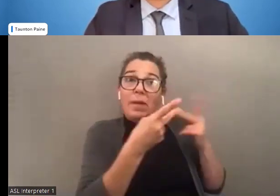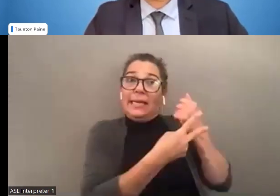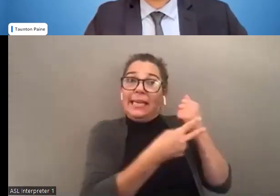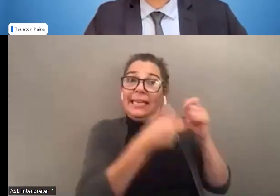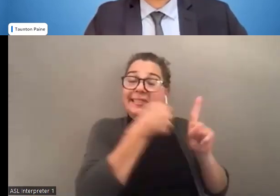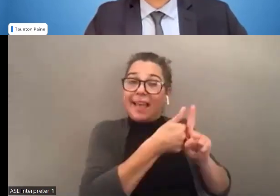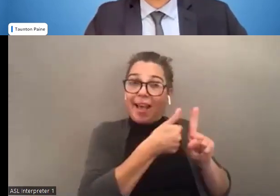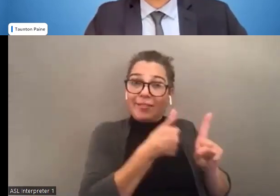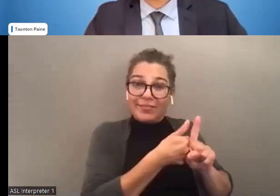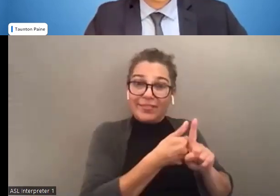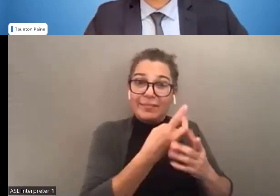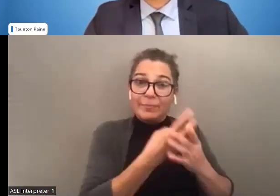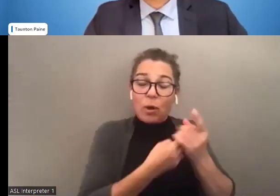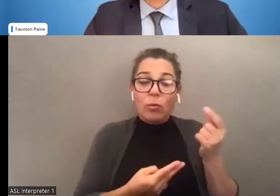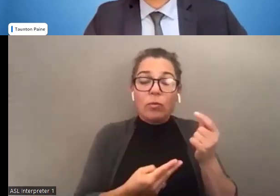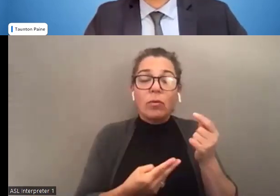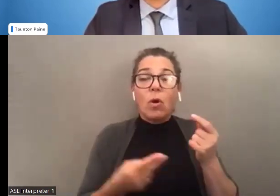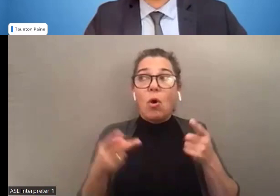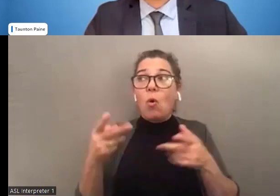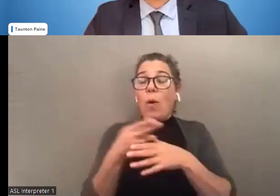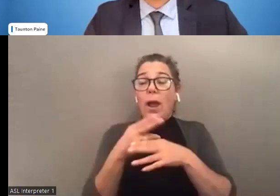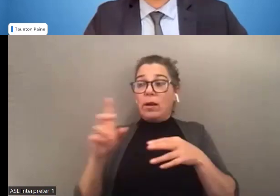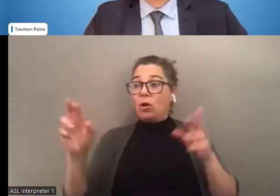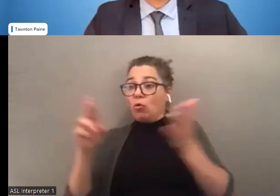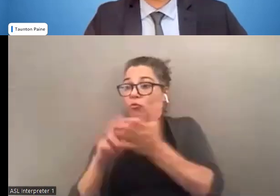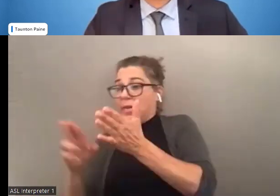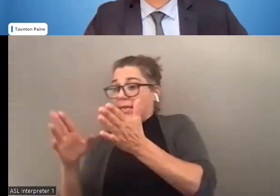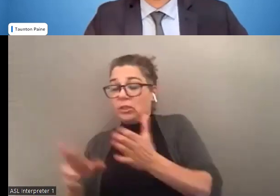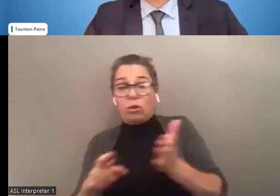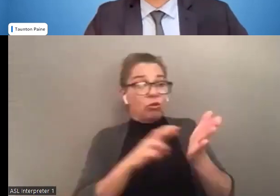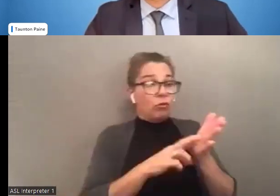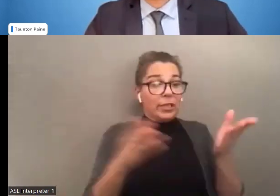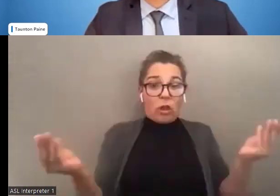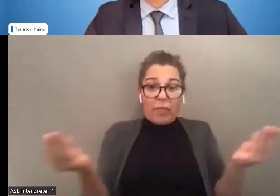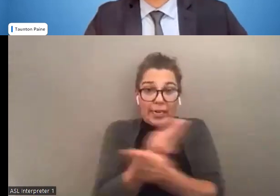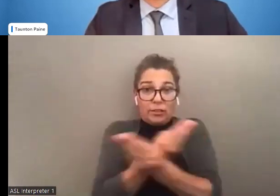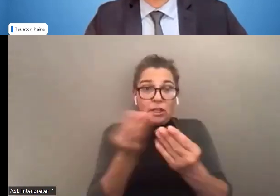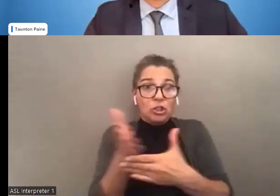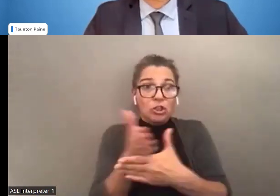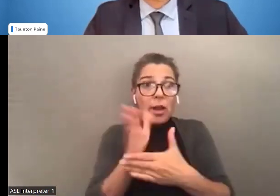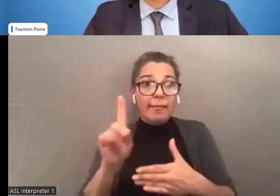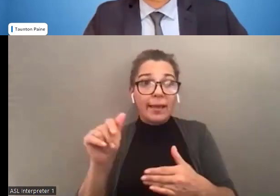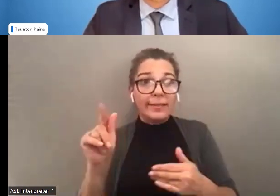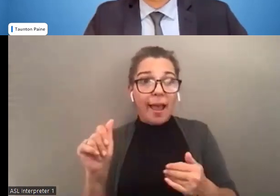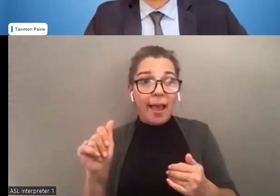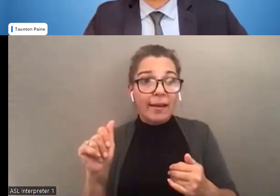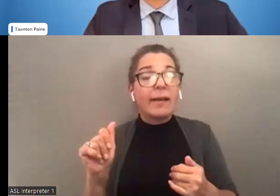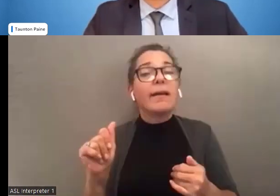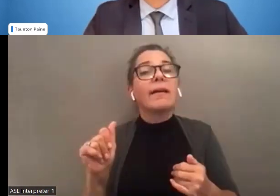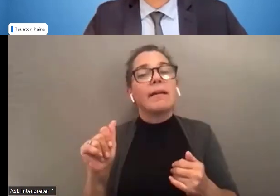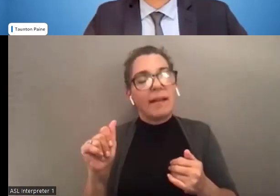And when data are shared between researchers, you know, I think, in that case, agreements would, I think, also be sort of valuable there too.